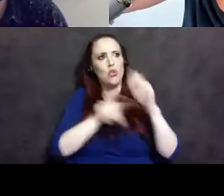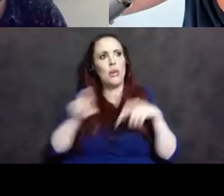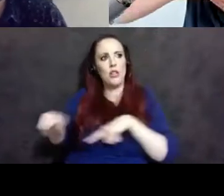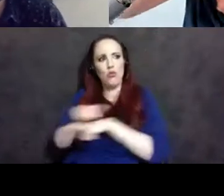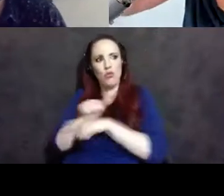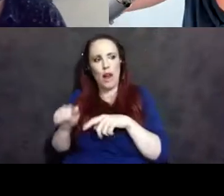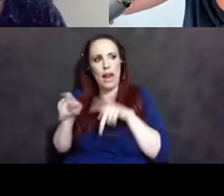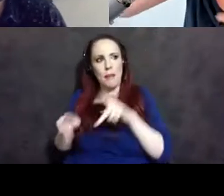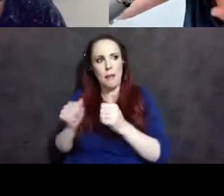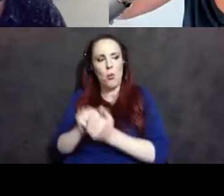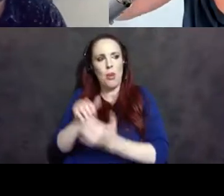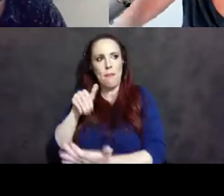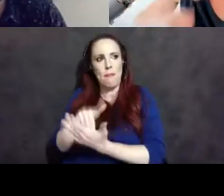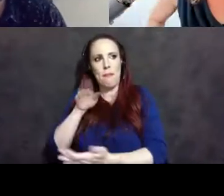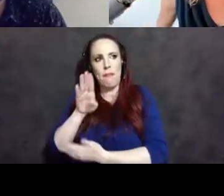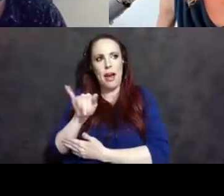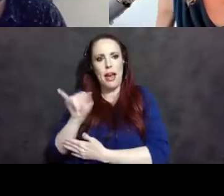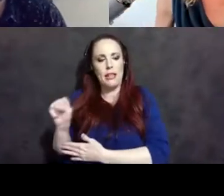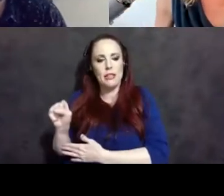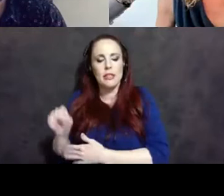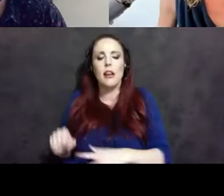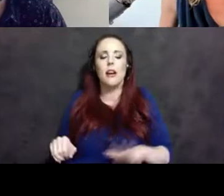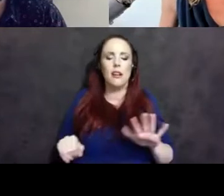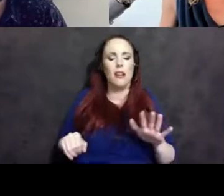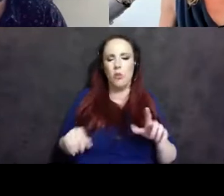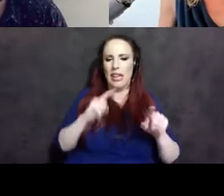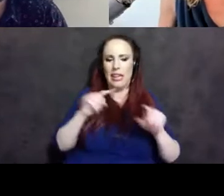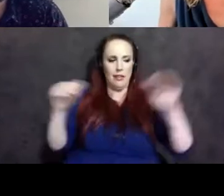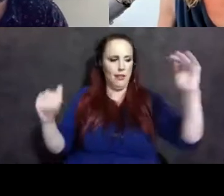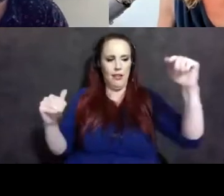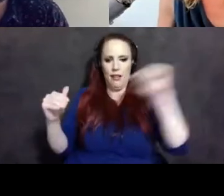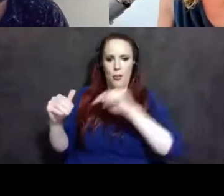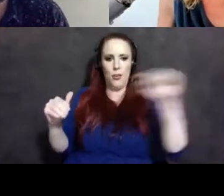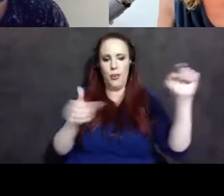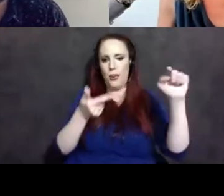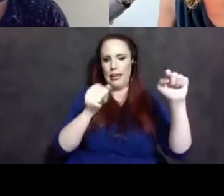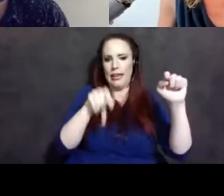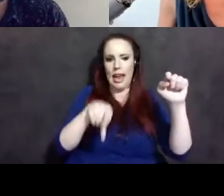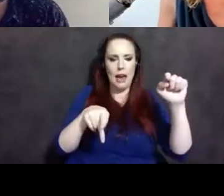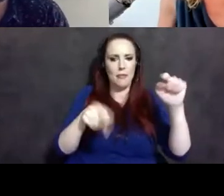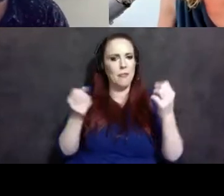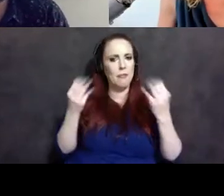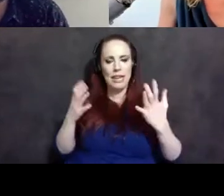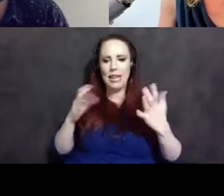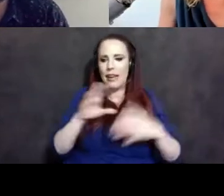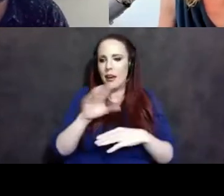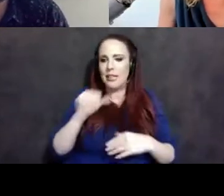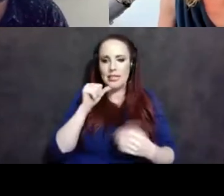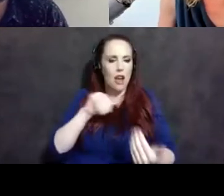And there's a huge gap in there that I think is important that not enough companies are addressing.